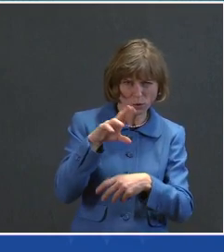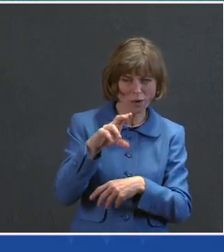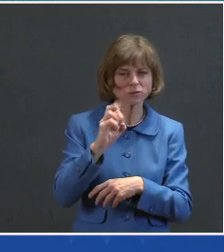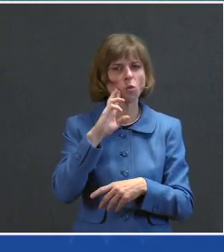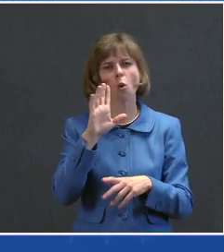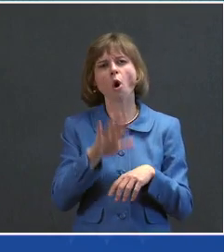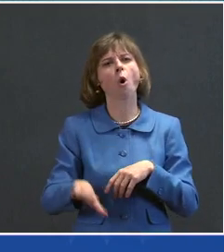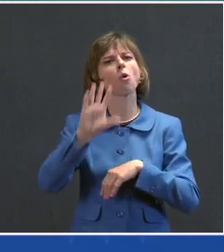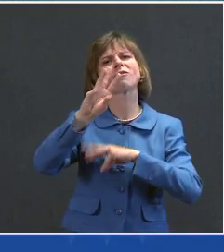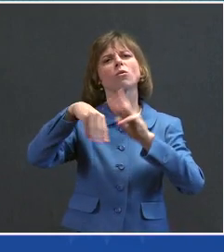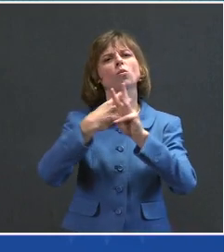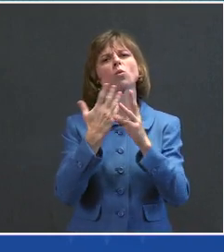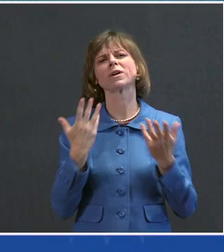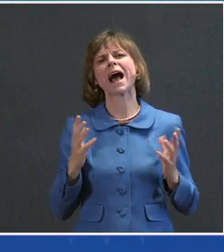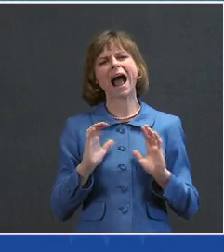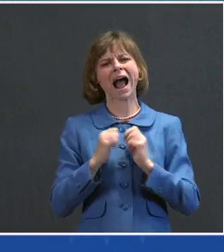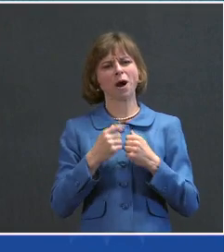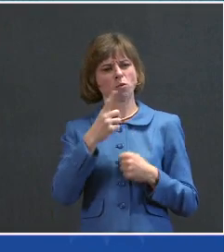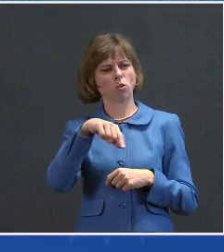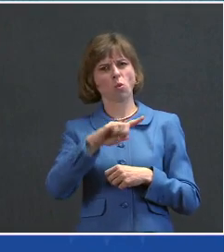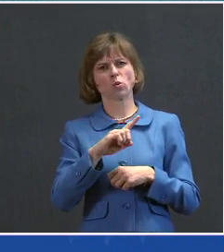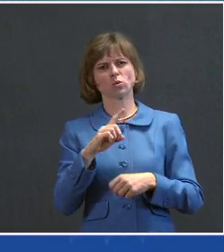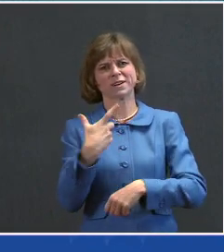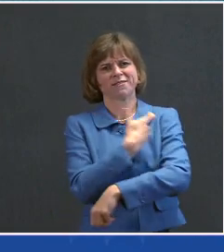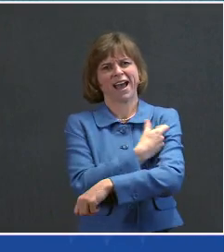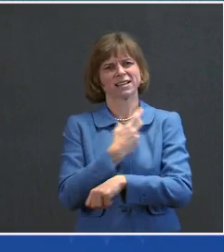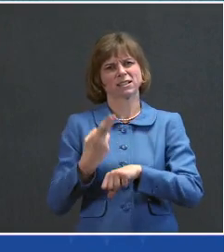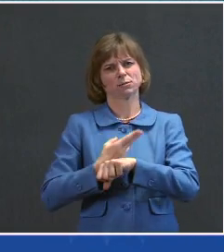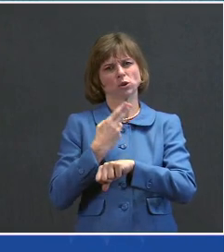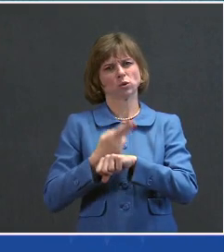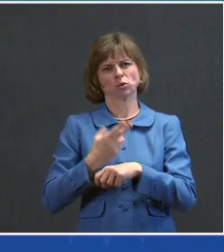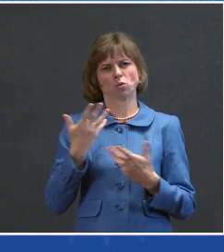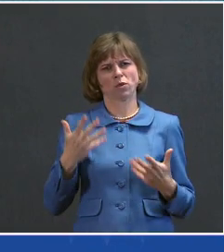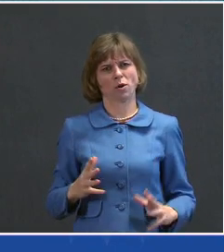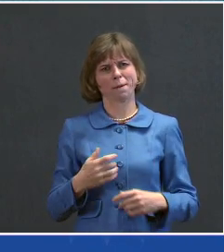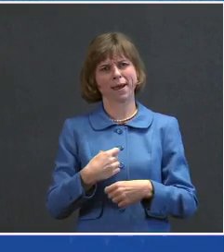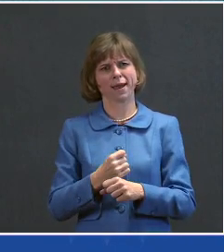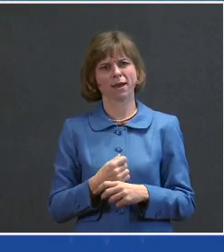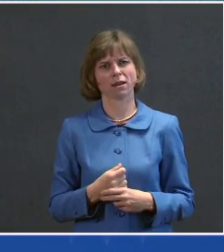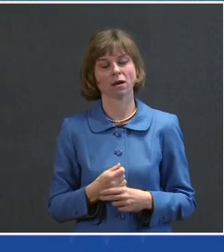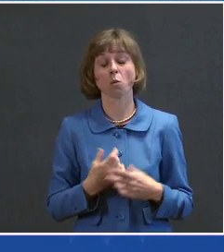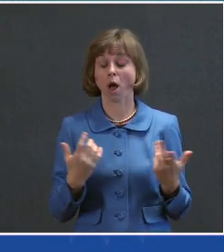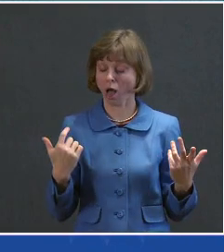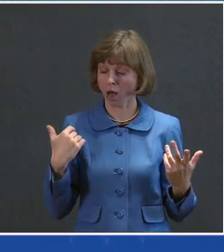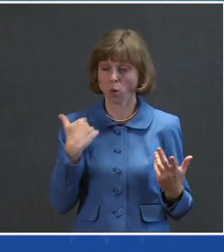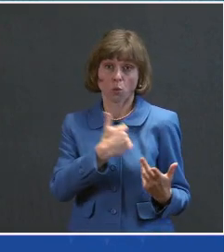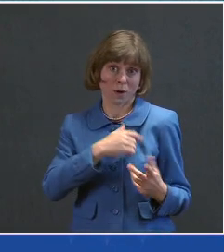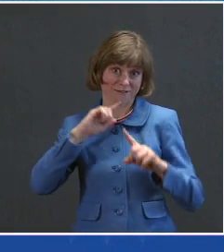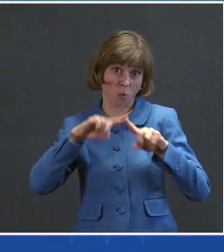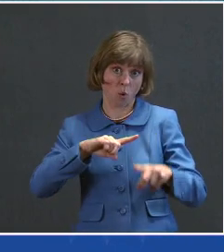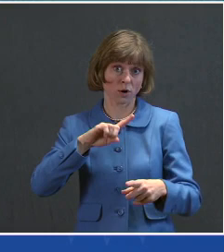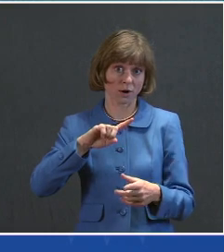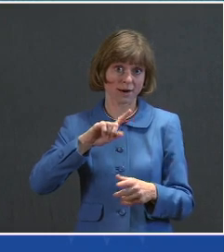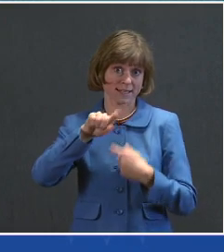How will the vaccines be used once they are ? Ms. Psaki: Well, we've ordered -- or we have ordered a set number of about 100 million vaccines.